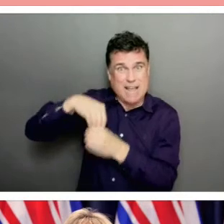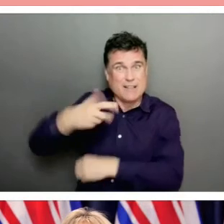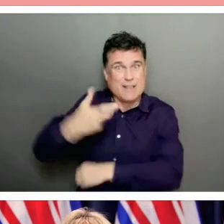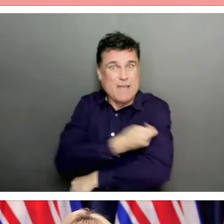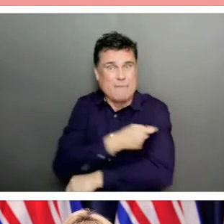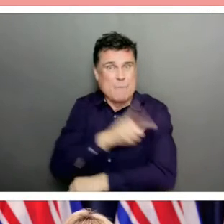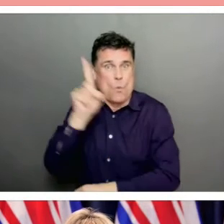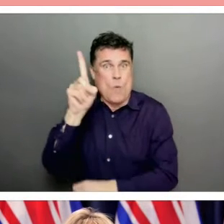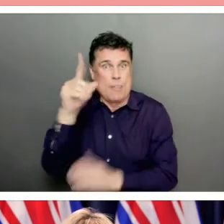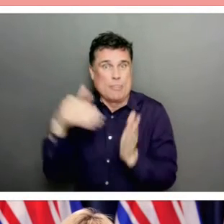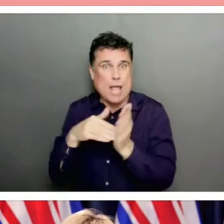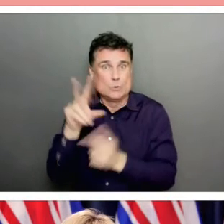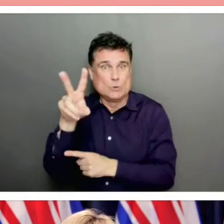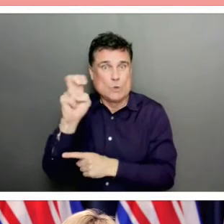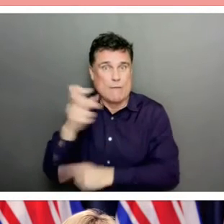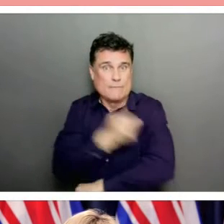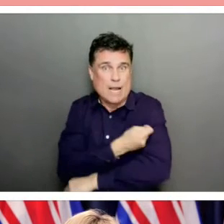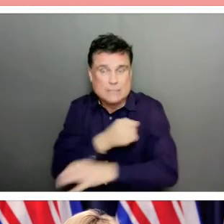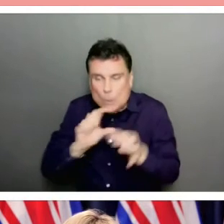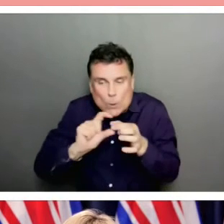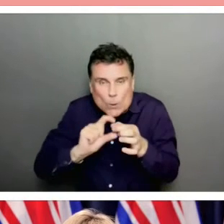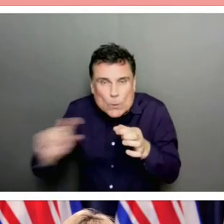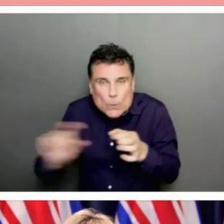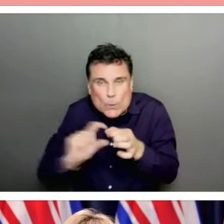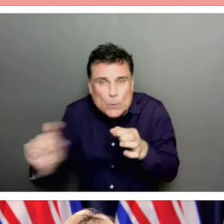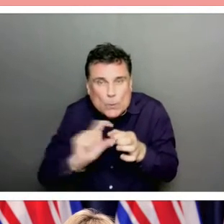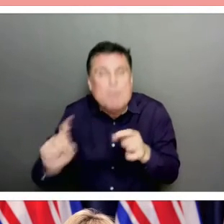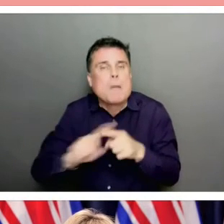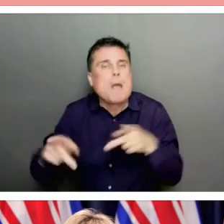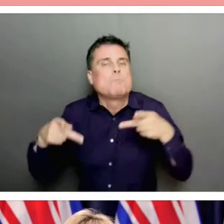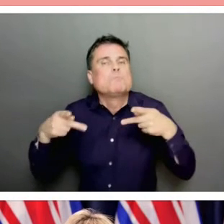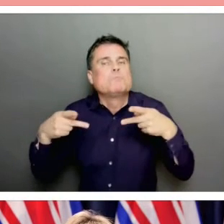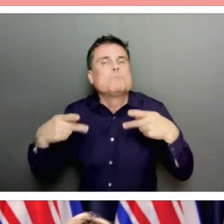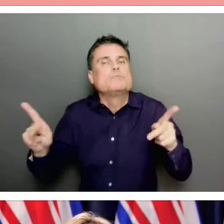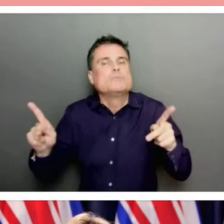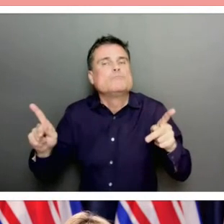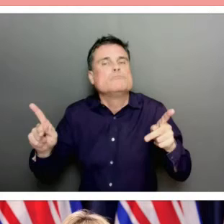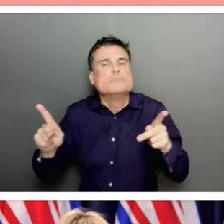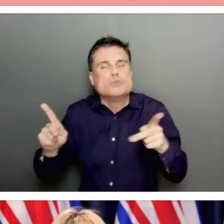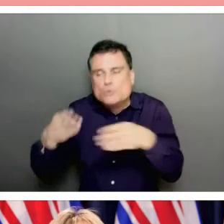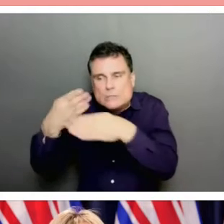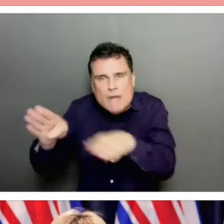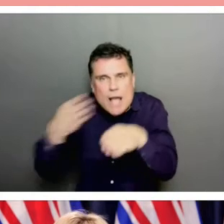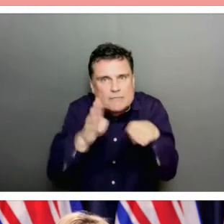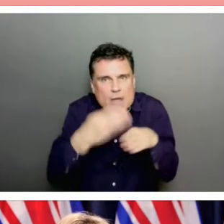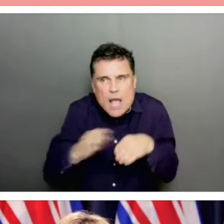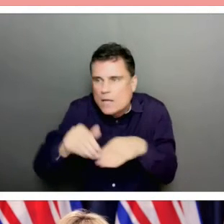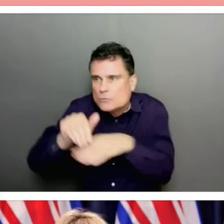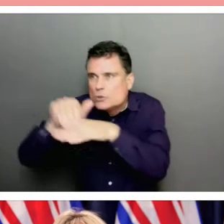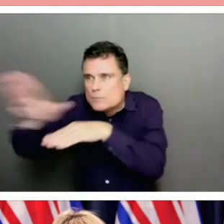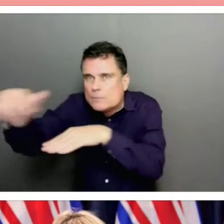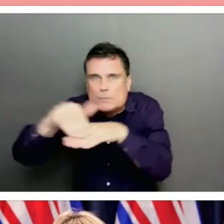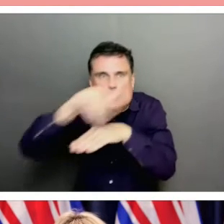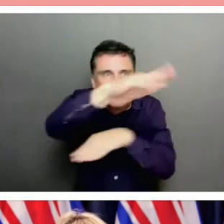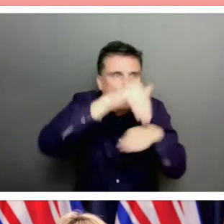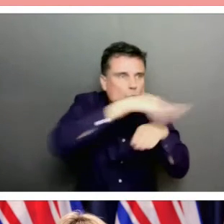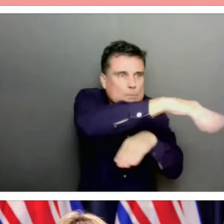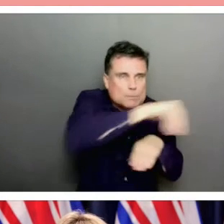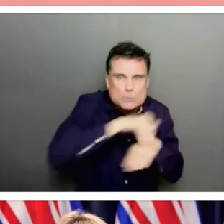that out to different parts of our communities around the province. That means we can start to address some of